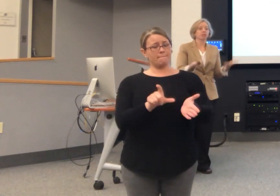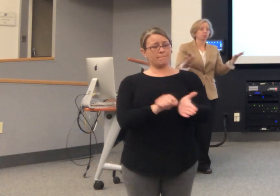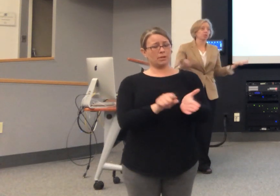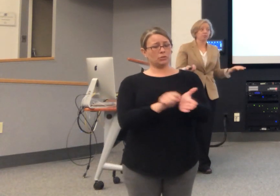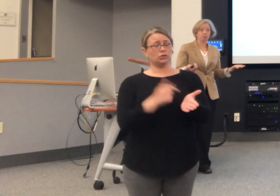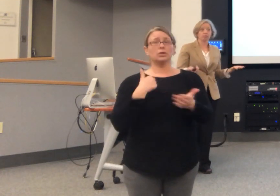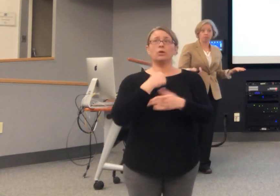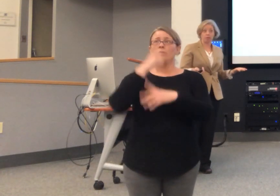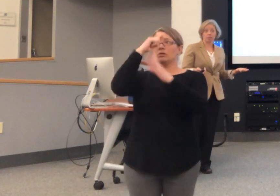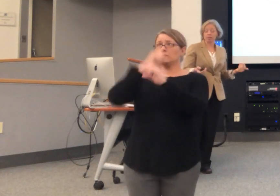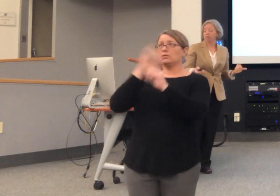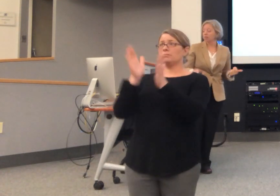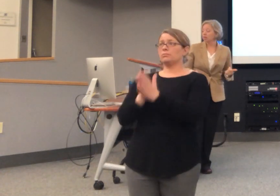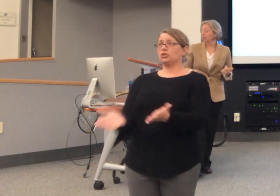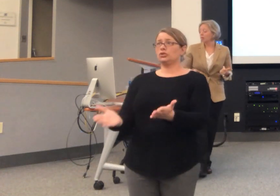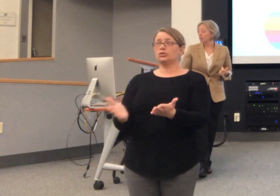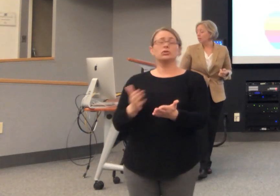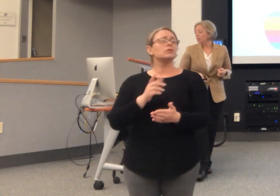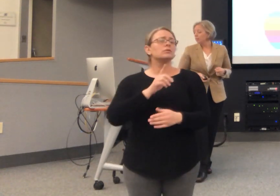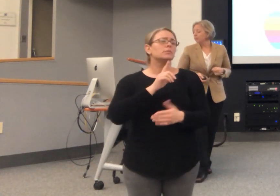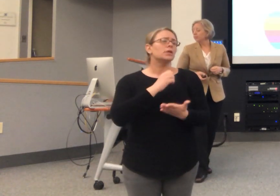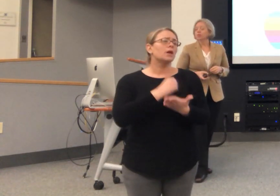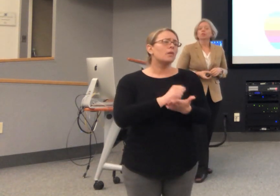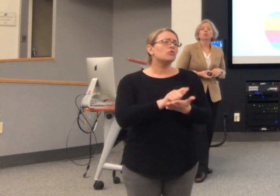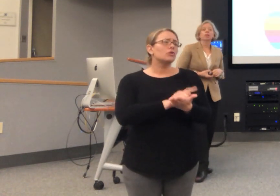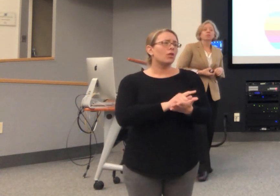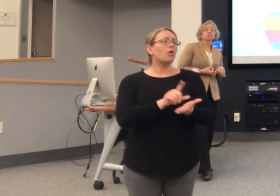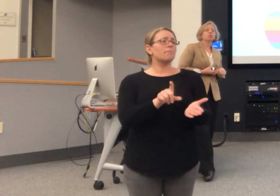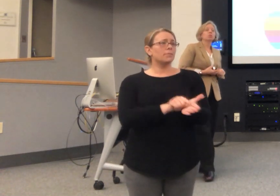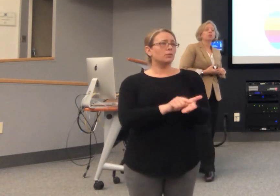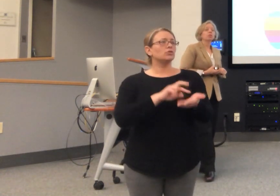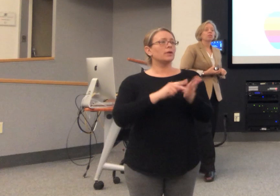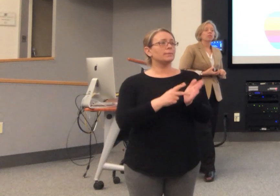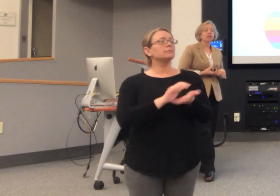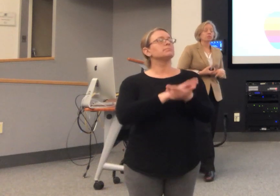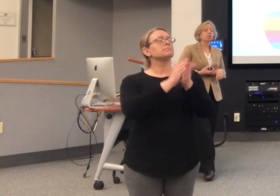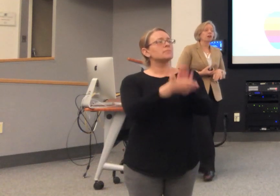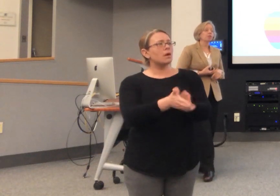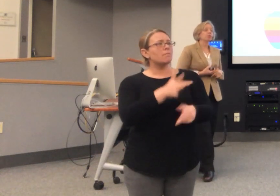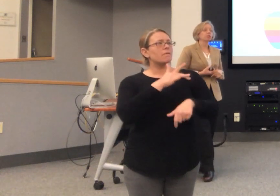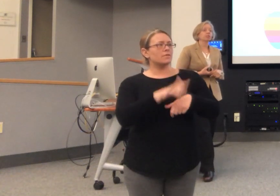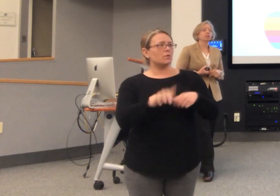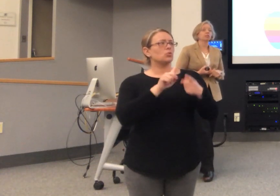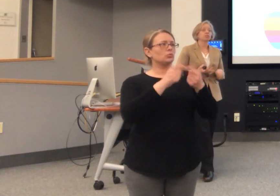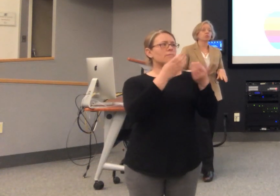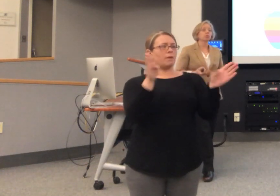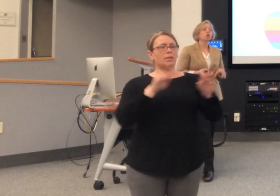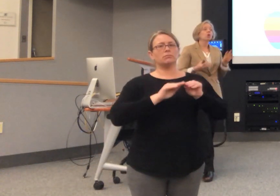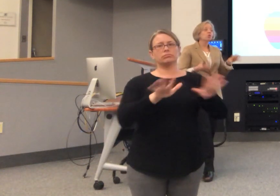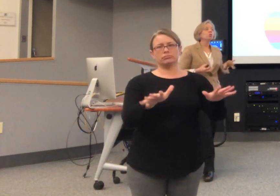making the work available to the public. So that's what the copyright holder can do.